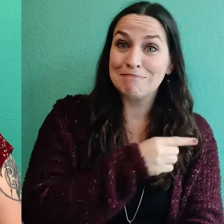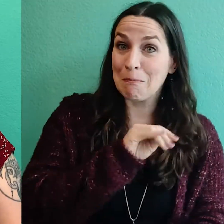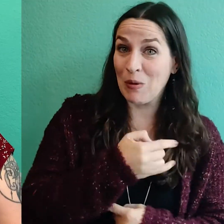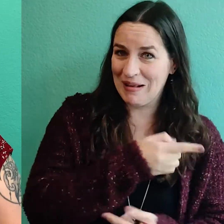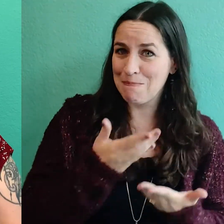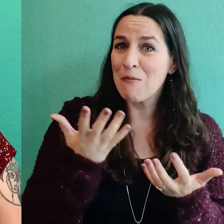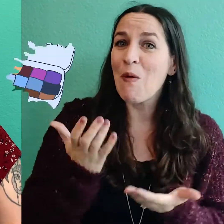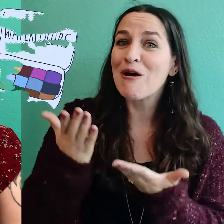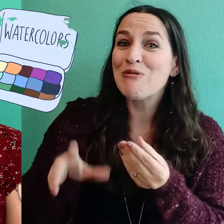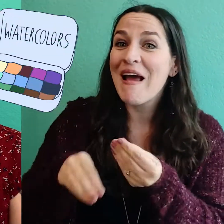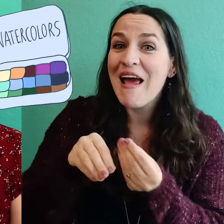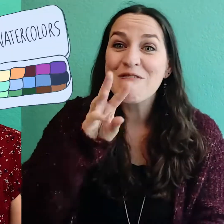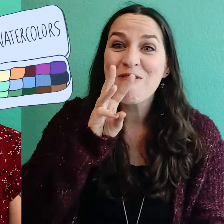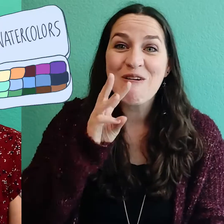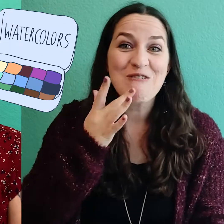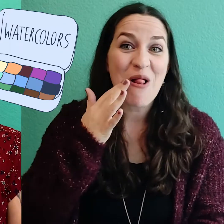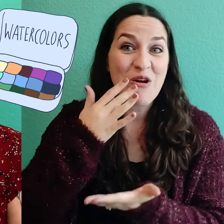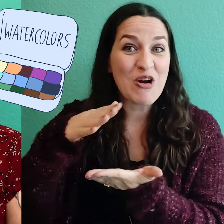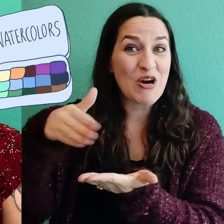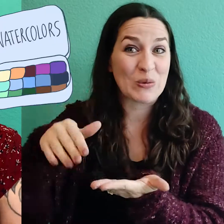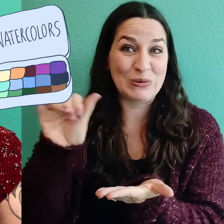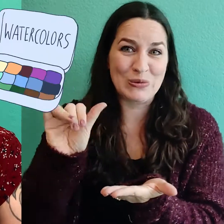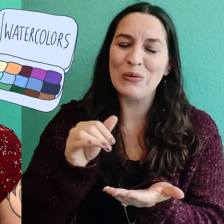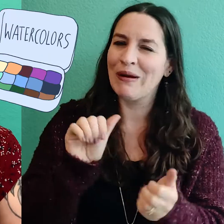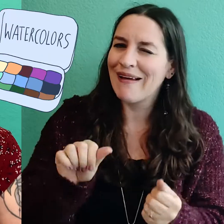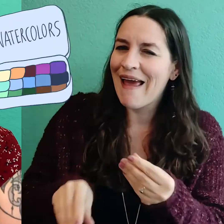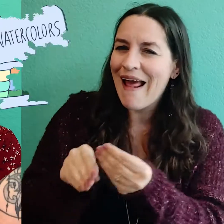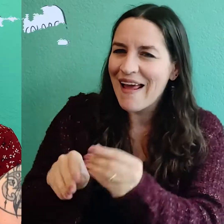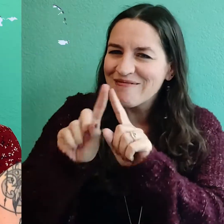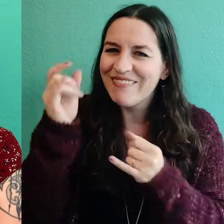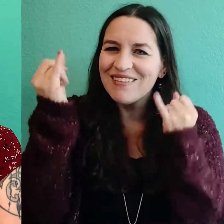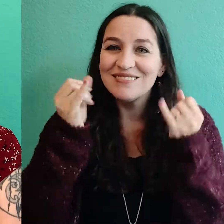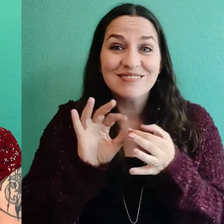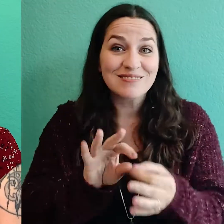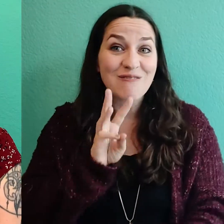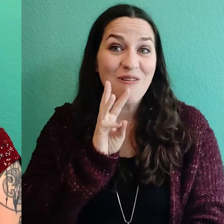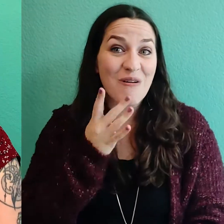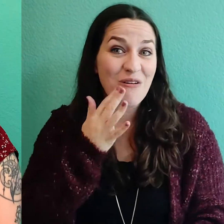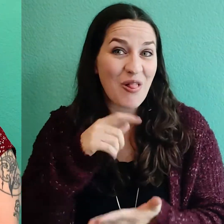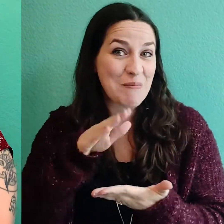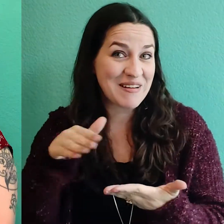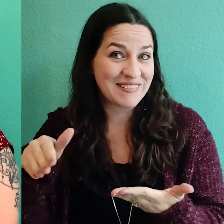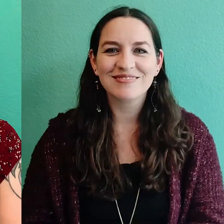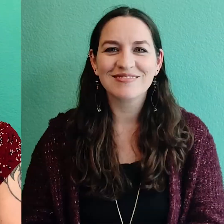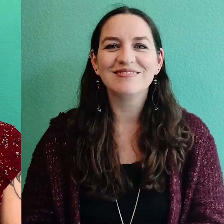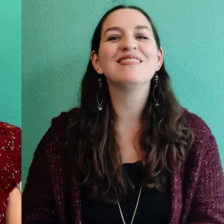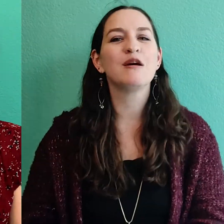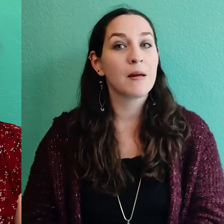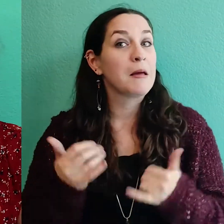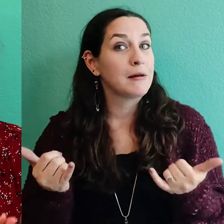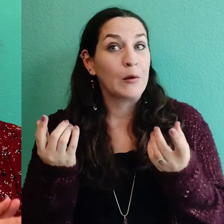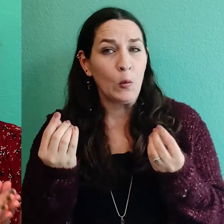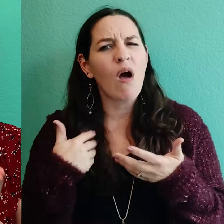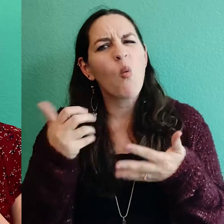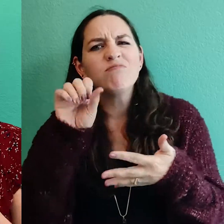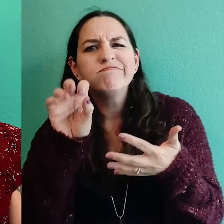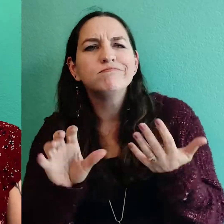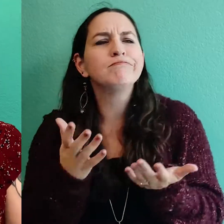probably say, to add in a watercolor palette as well, because you can do a lot with watercolors. And I'm going to start by giving you some tips, just